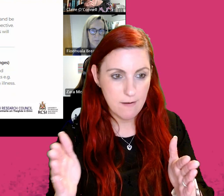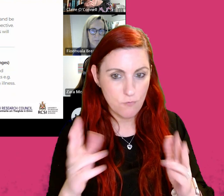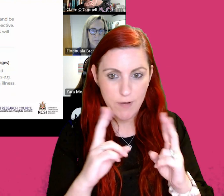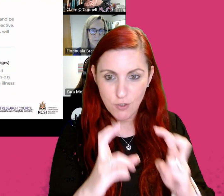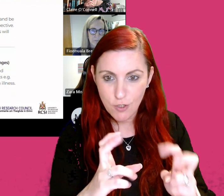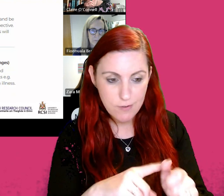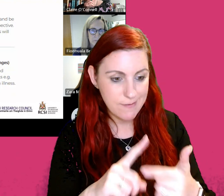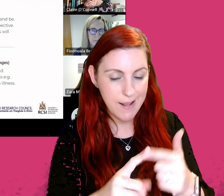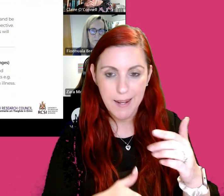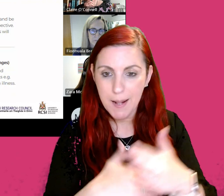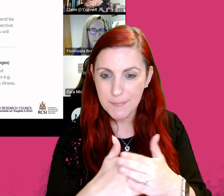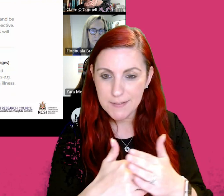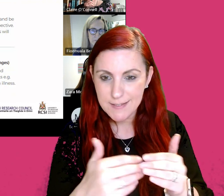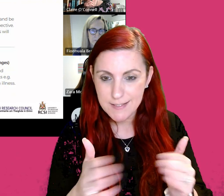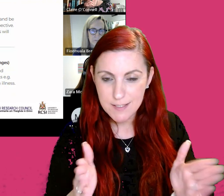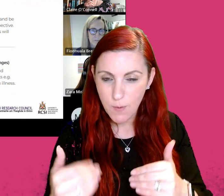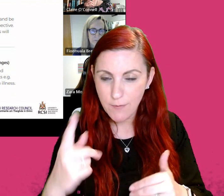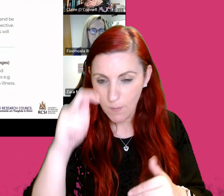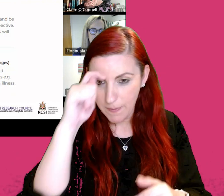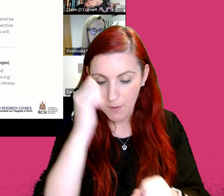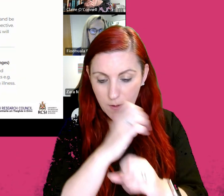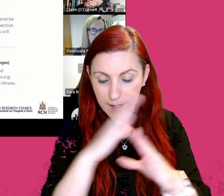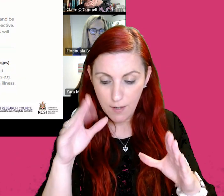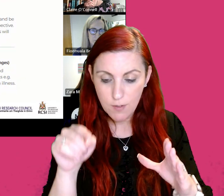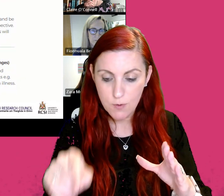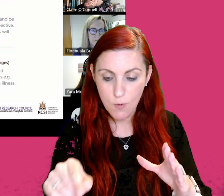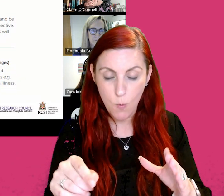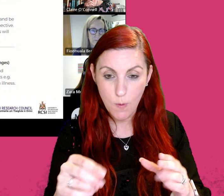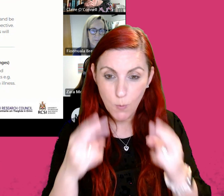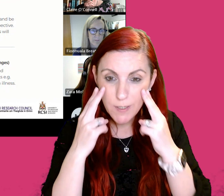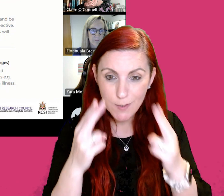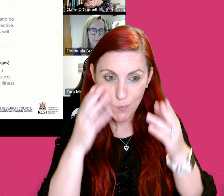know so I want to spend my time doing things that people actually care about because otherwise you